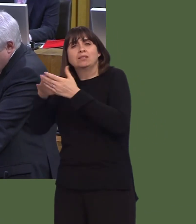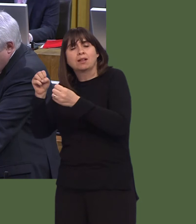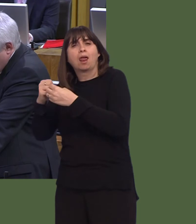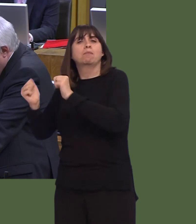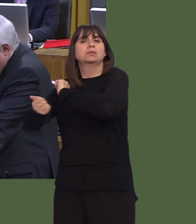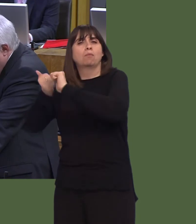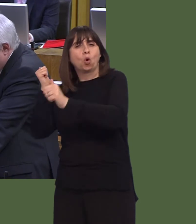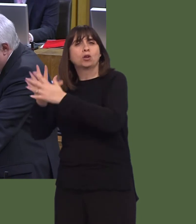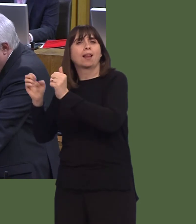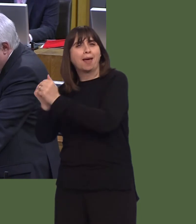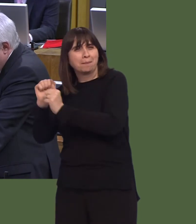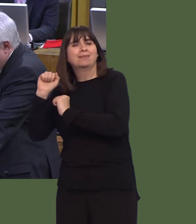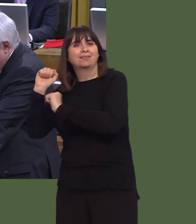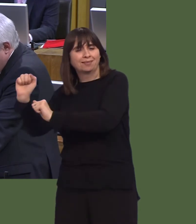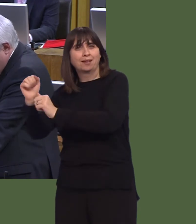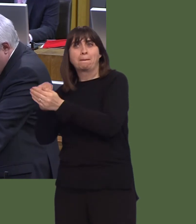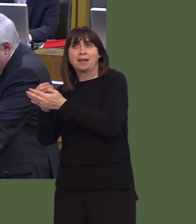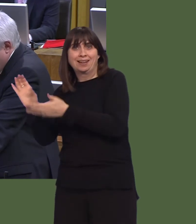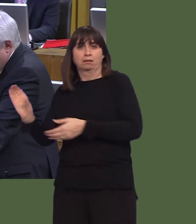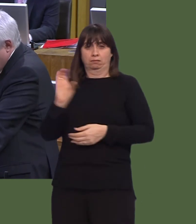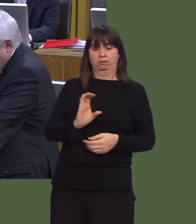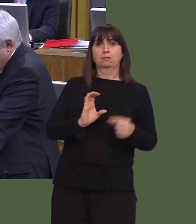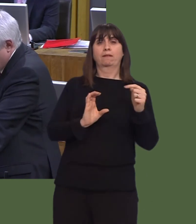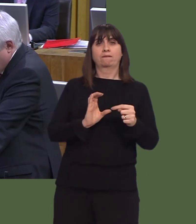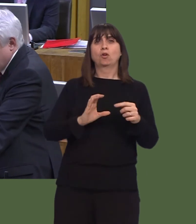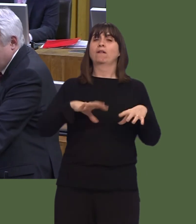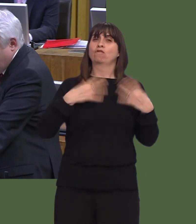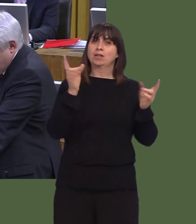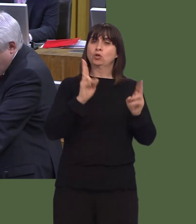That money has been allocated for maintaining free school breakfasts, new funding for summer